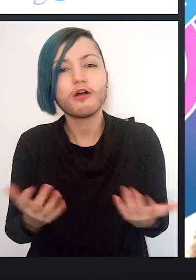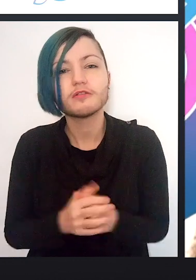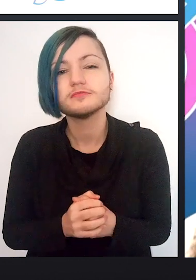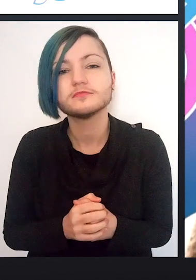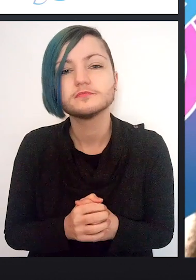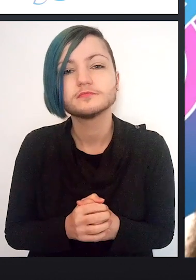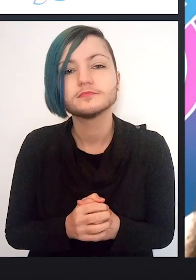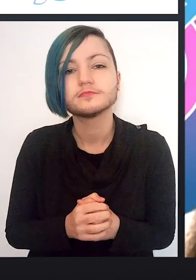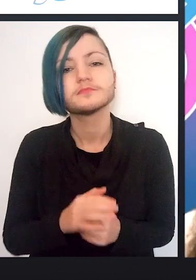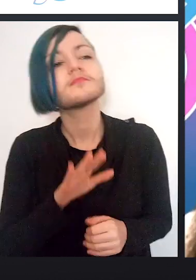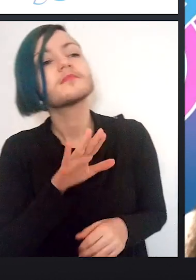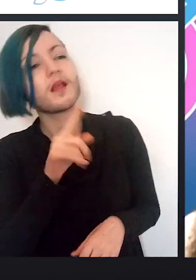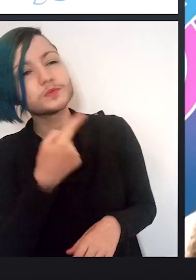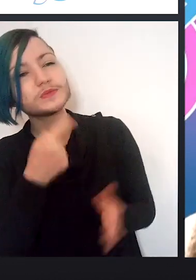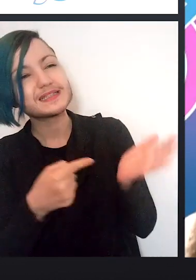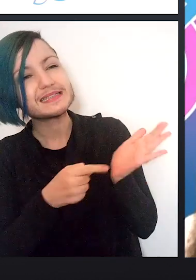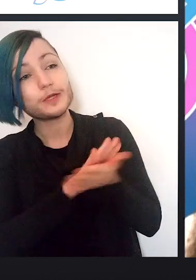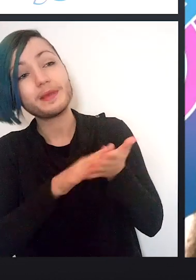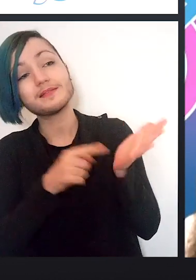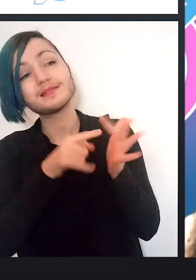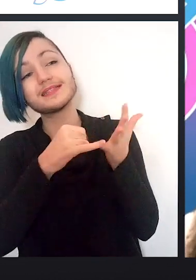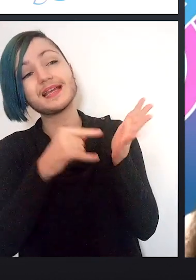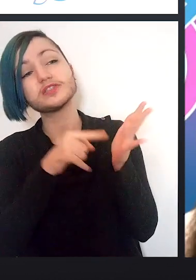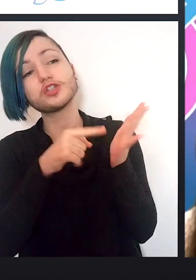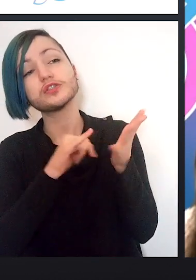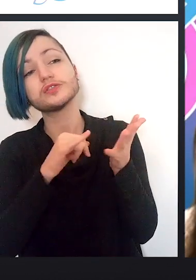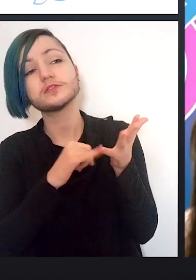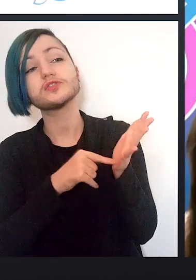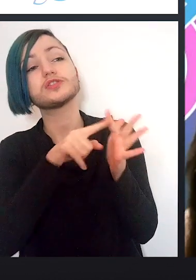Right, okay. And by T you mean testosterone? Testosterone, yeah.